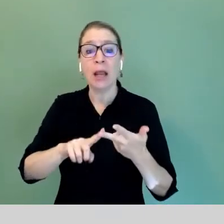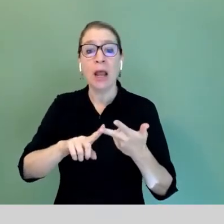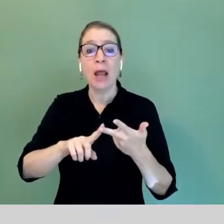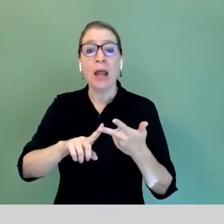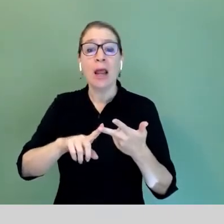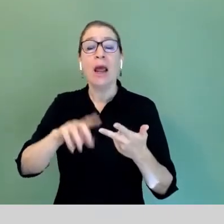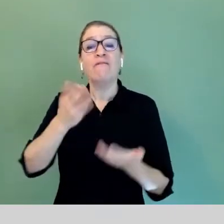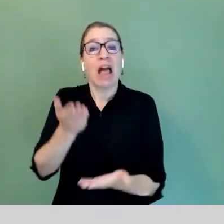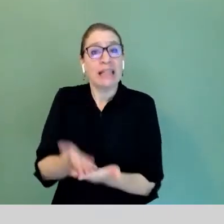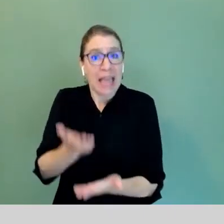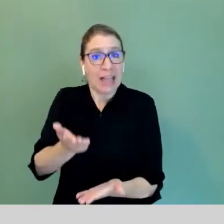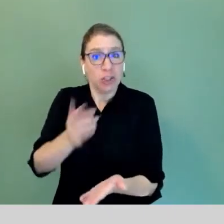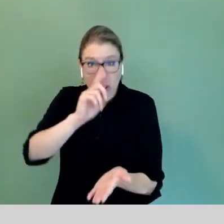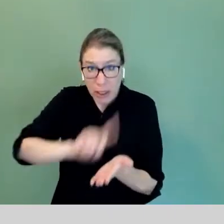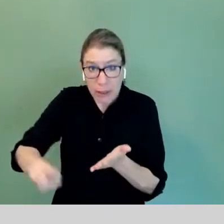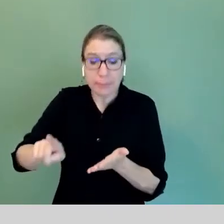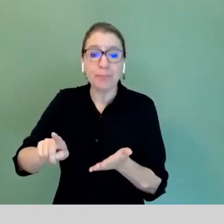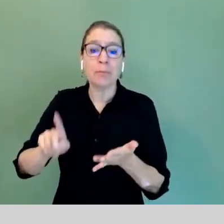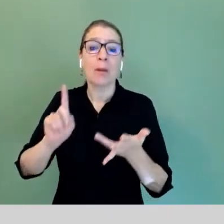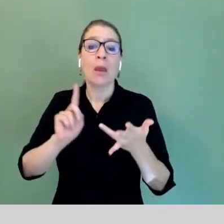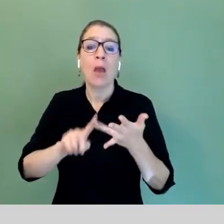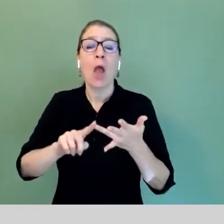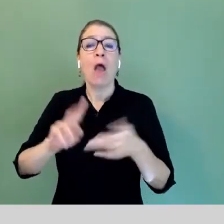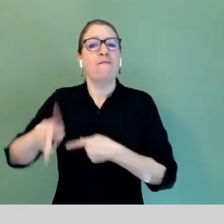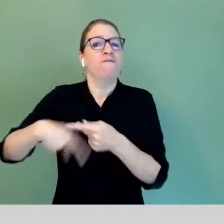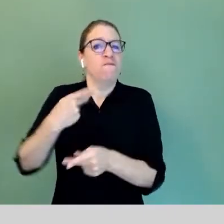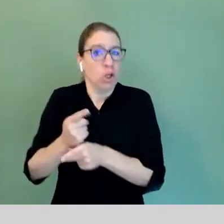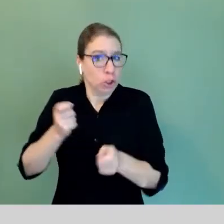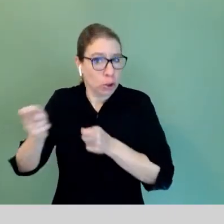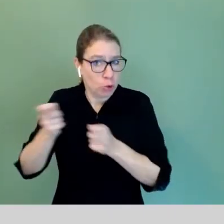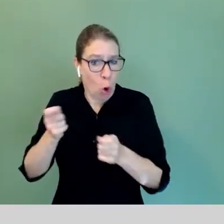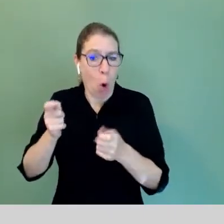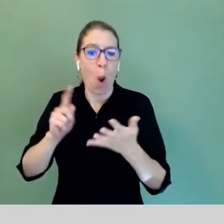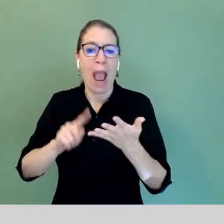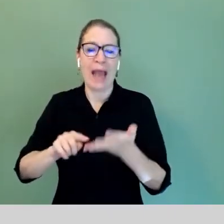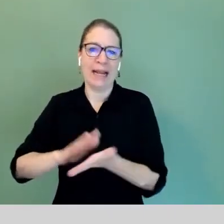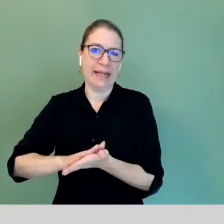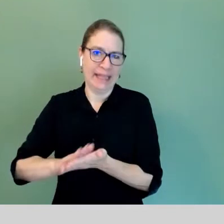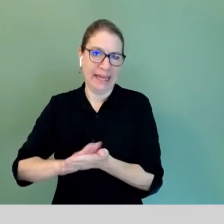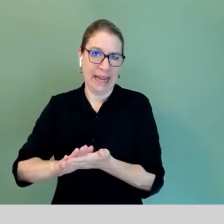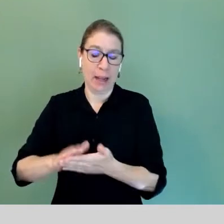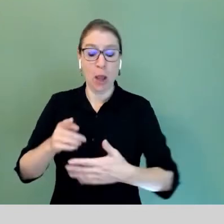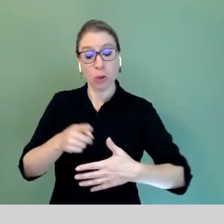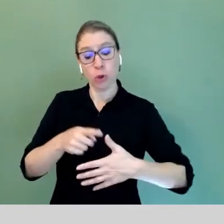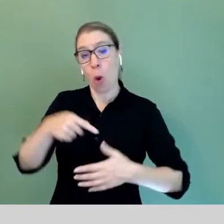and testing, version control and cleaning. So by profiling, I mean basically exploring your data,